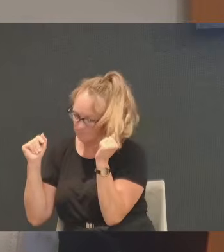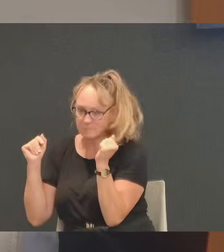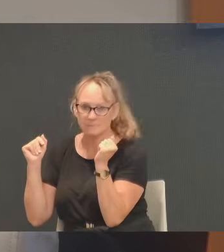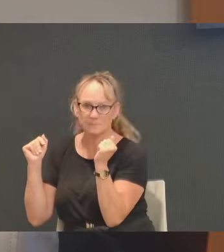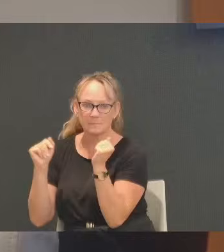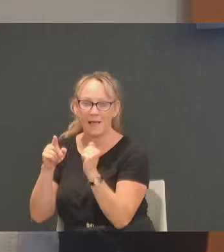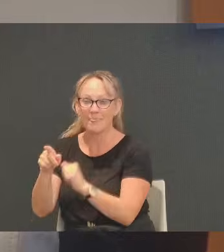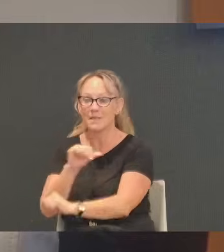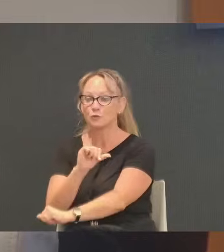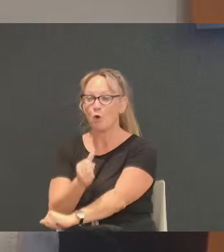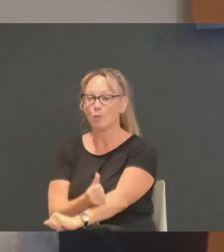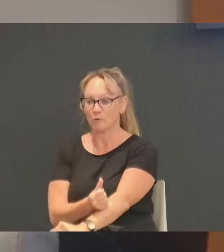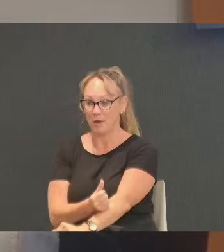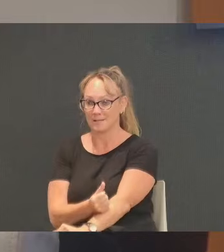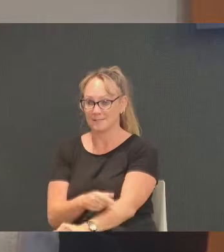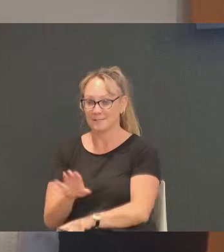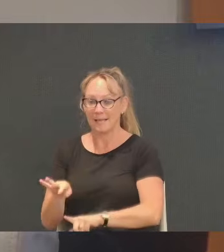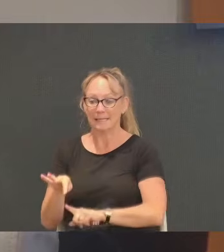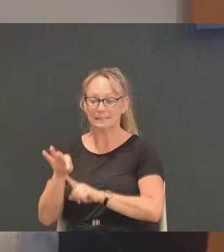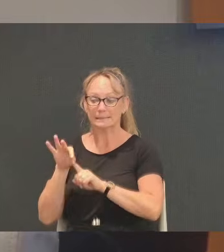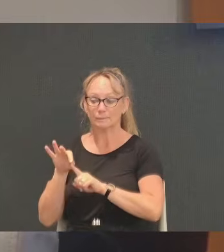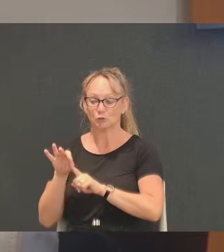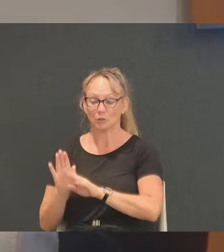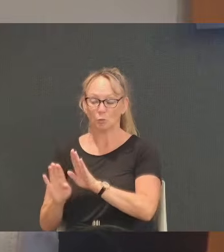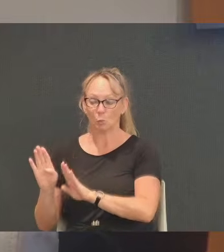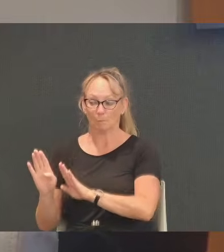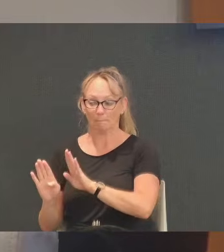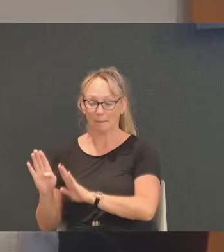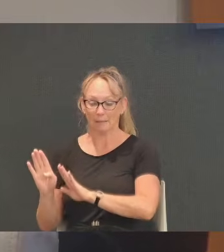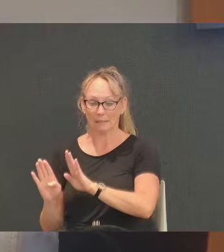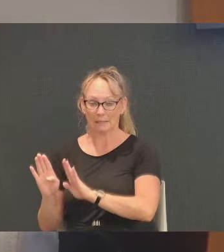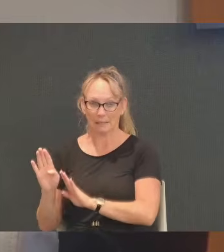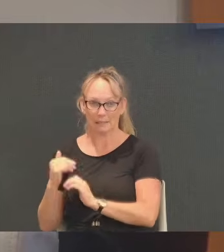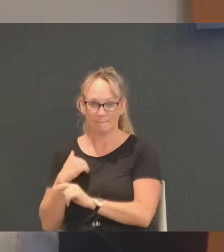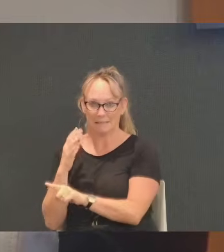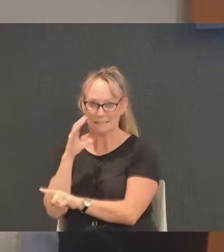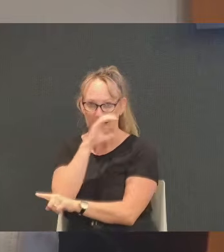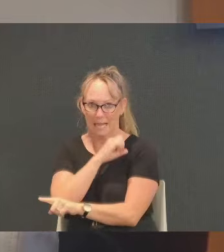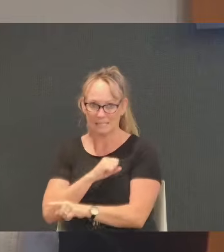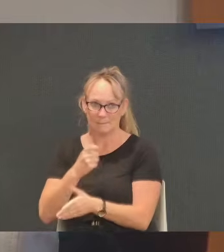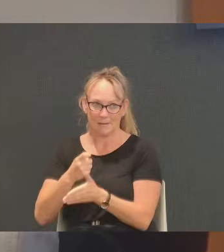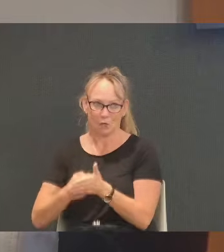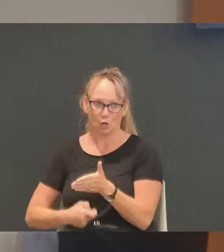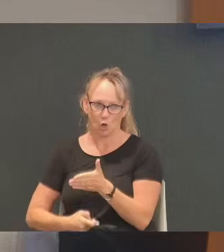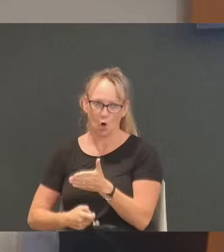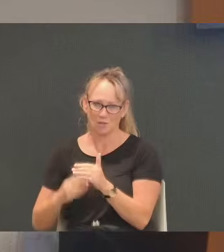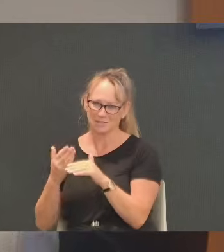a an exemption to competitive bidding because the estimated cost does go above the competitive bid